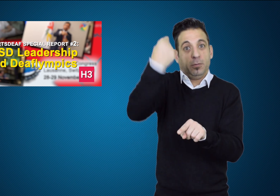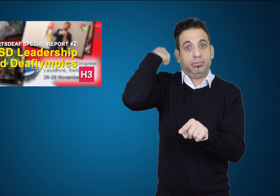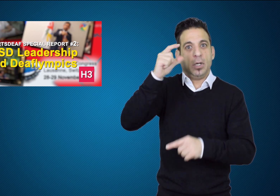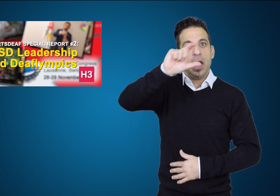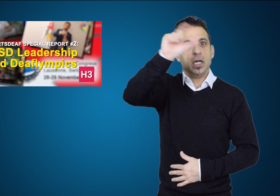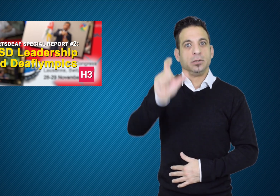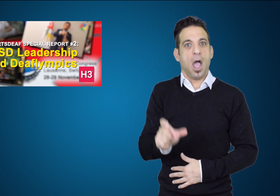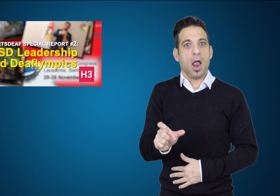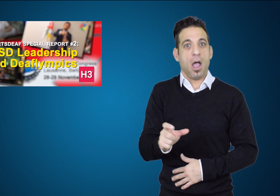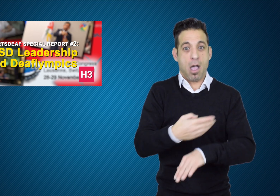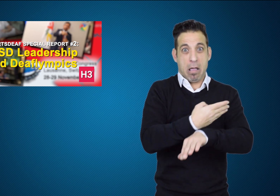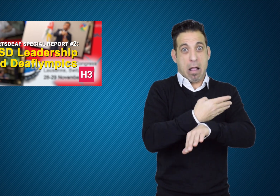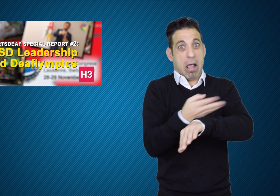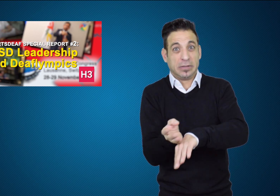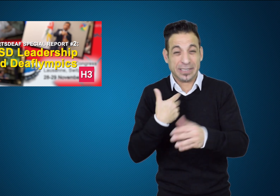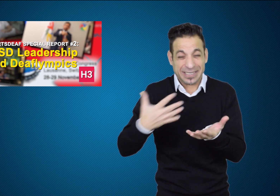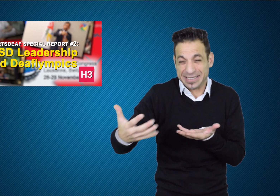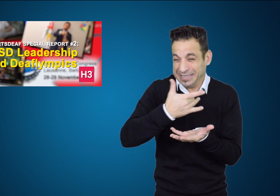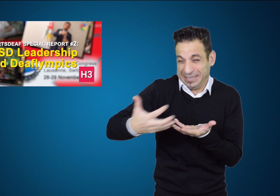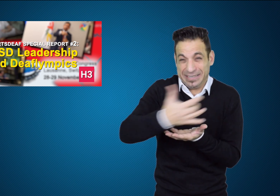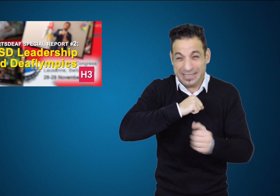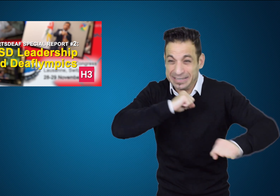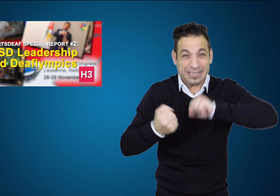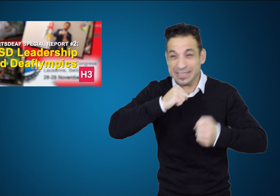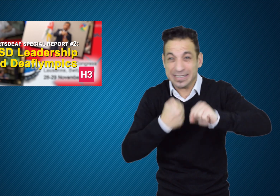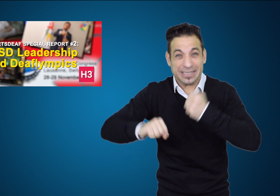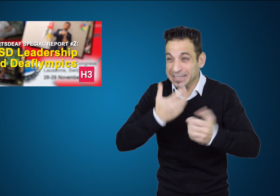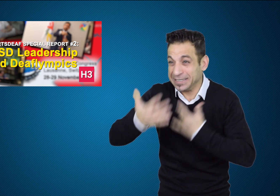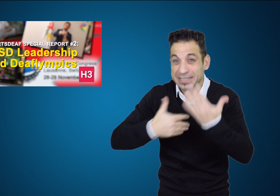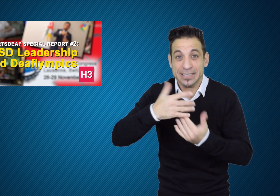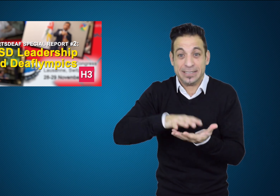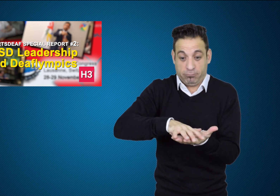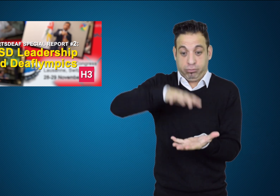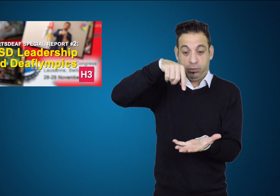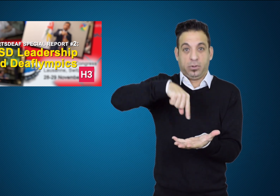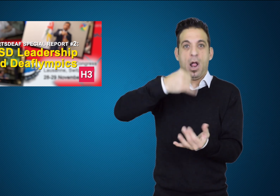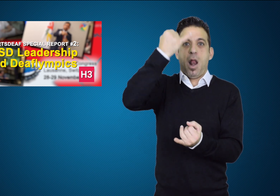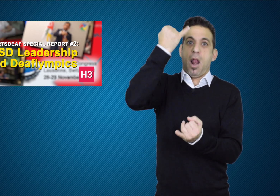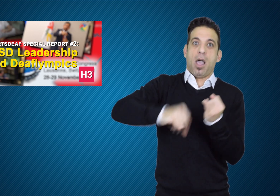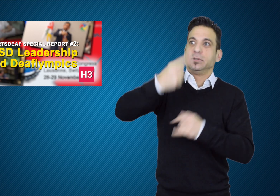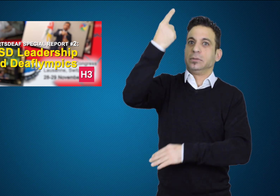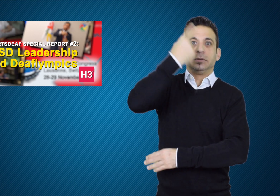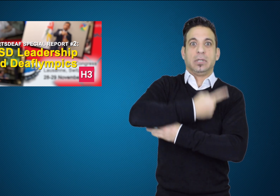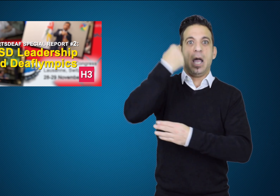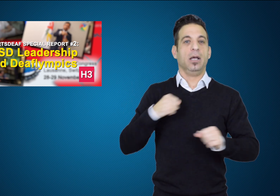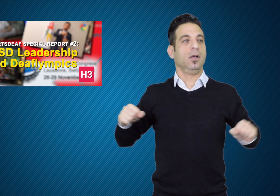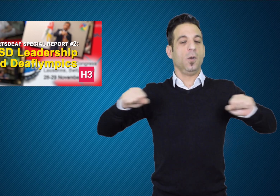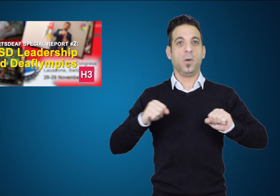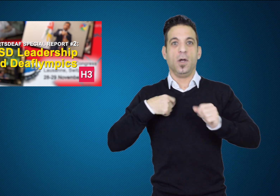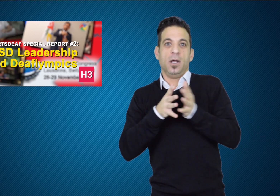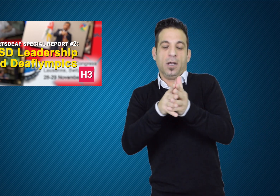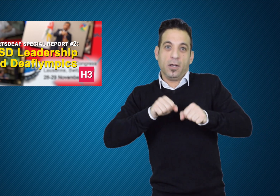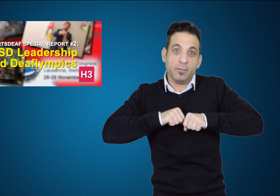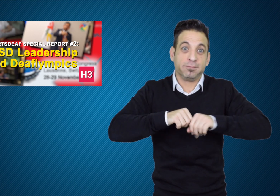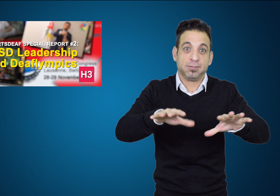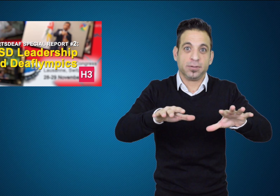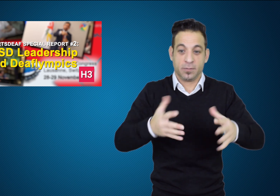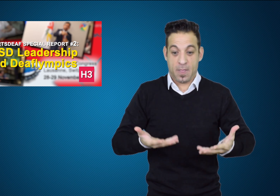ICSD Congress in Italy very late in the evening of the last day.